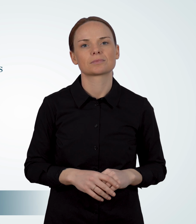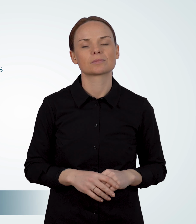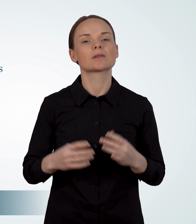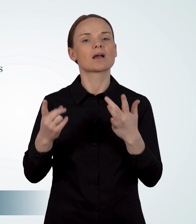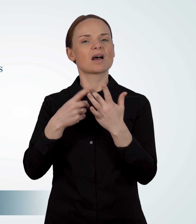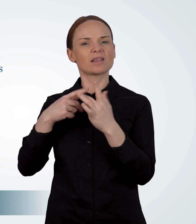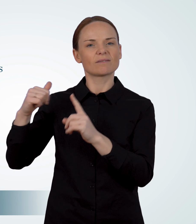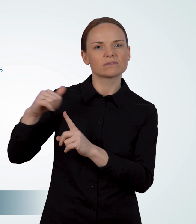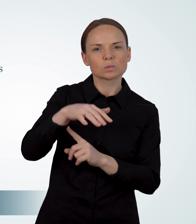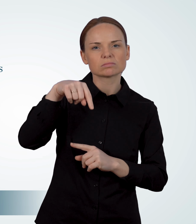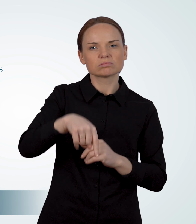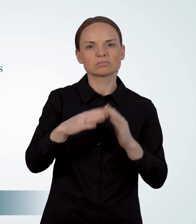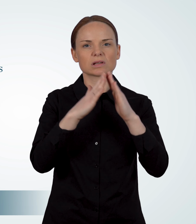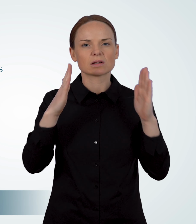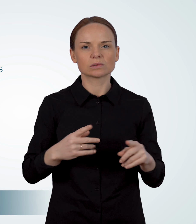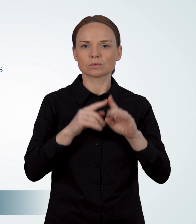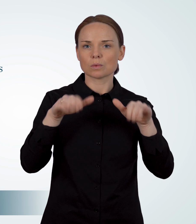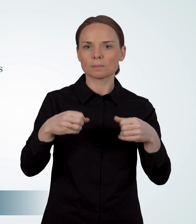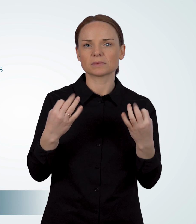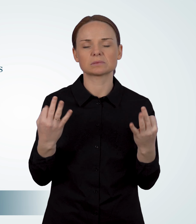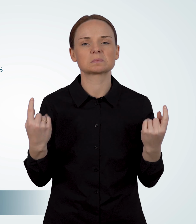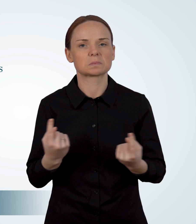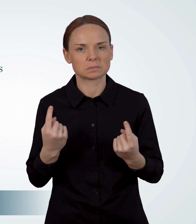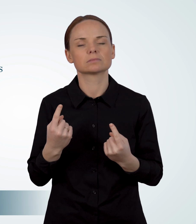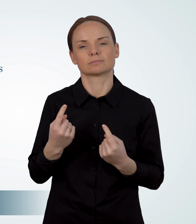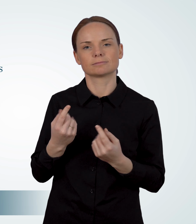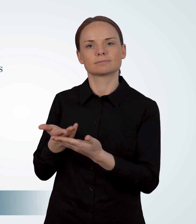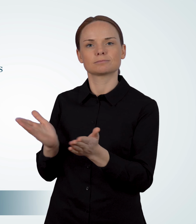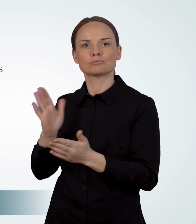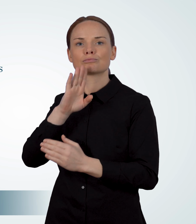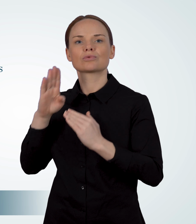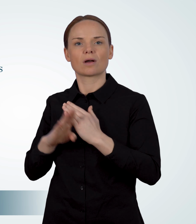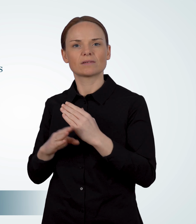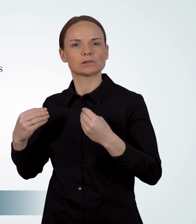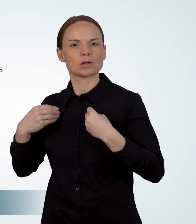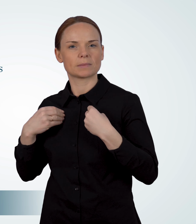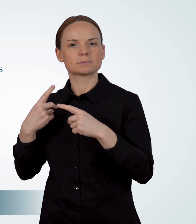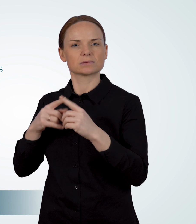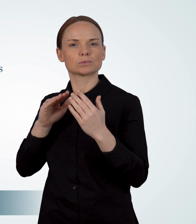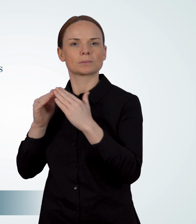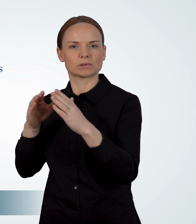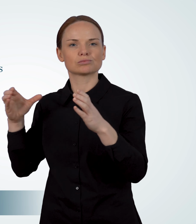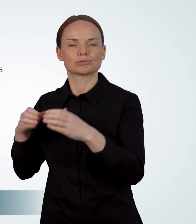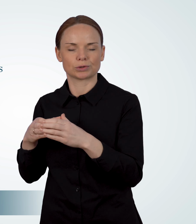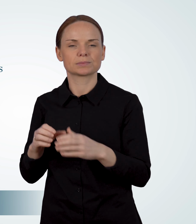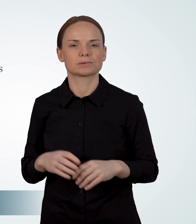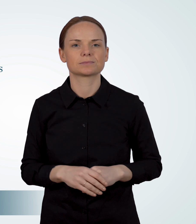Private industries and community sectors also influence housing and homelessness.